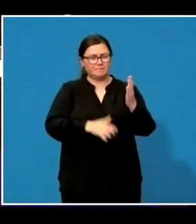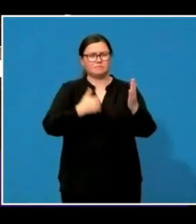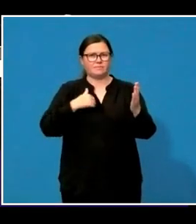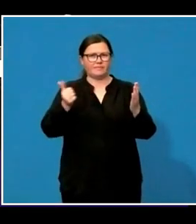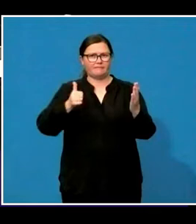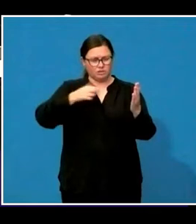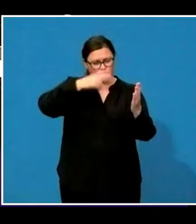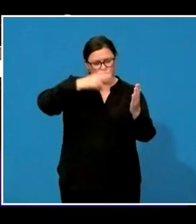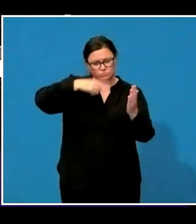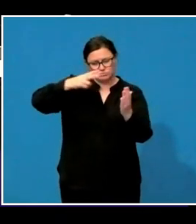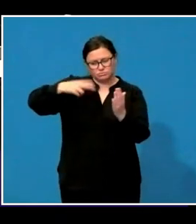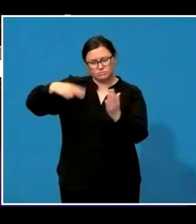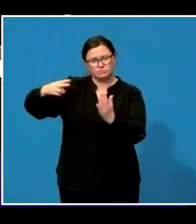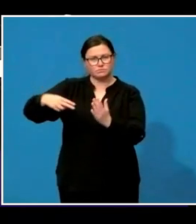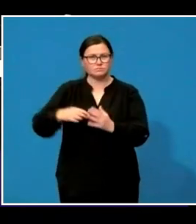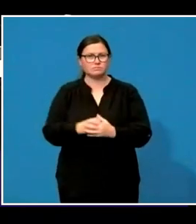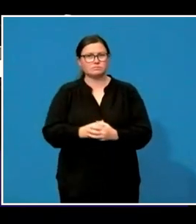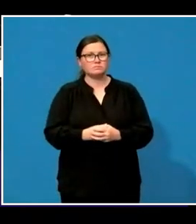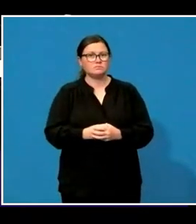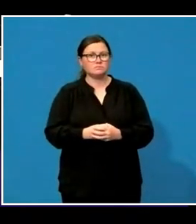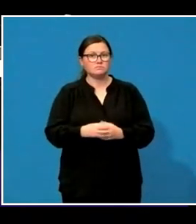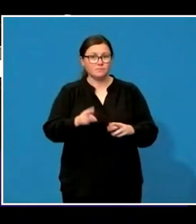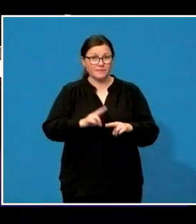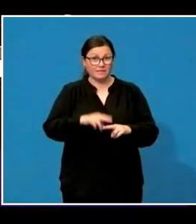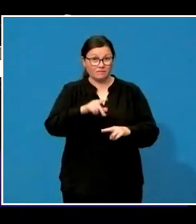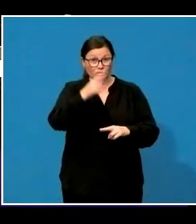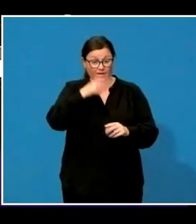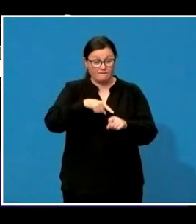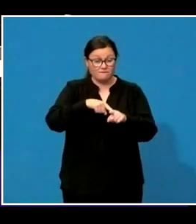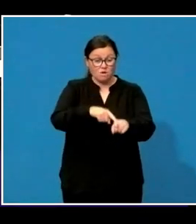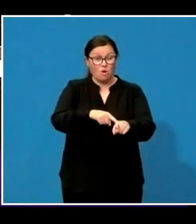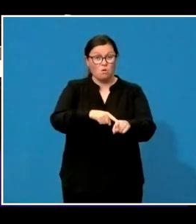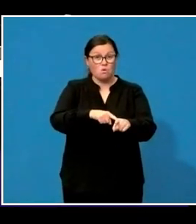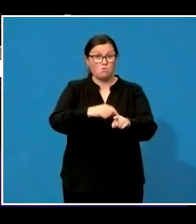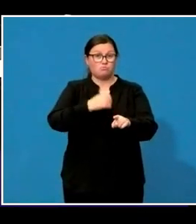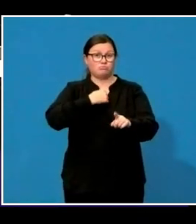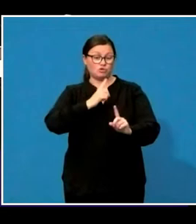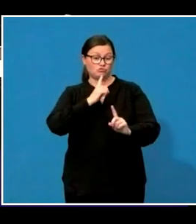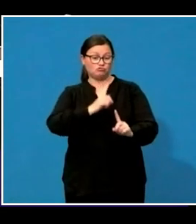carefully. If you would be good enough to follow the instructions of my associate, who is somewhere. She's over there.